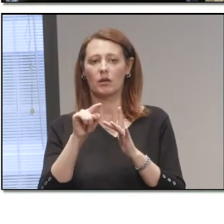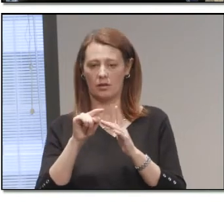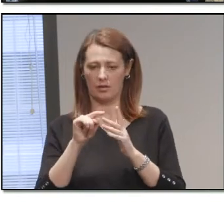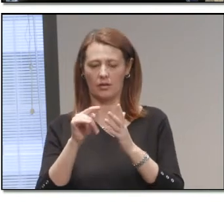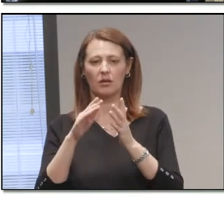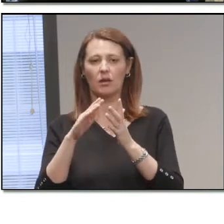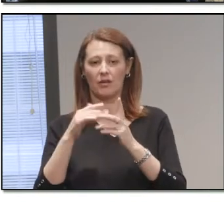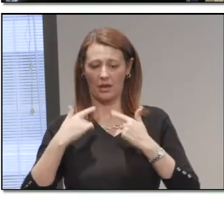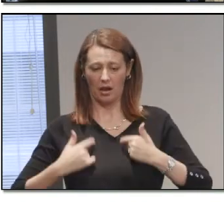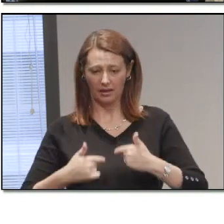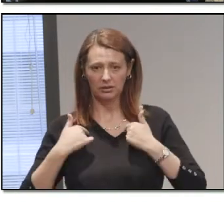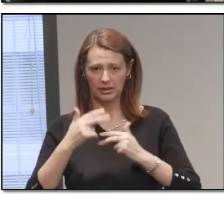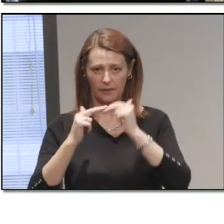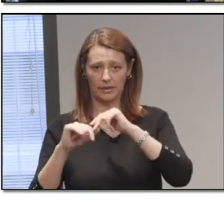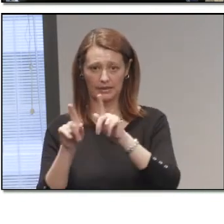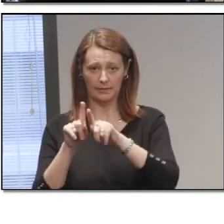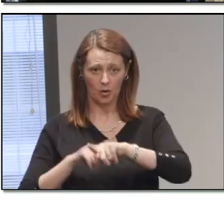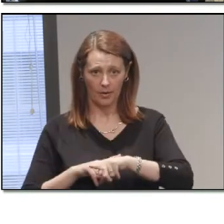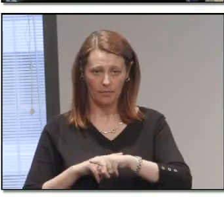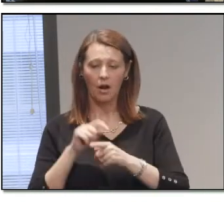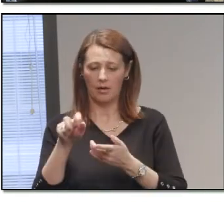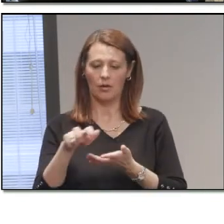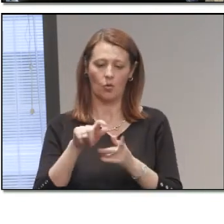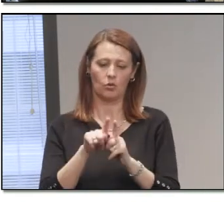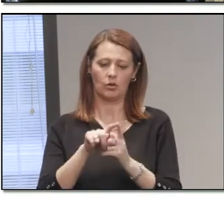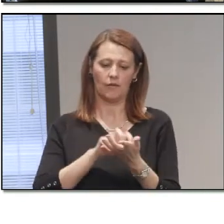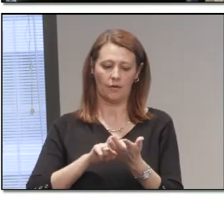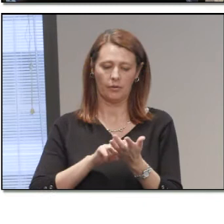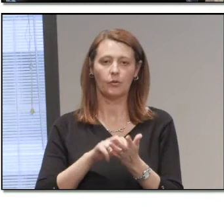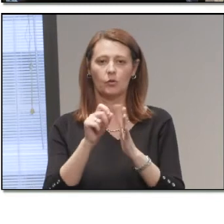develops at the same time and they're vulnerable to postnatal exposures as well.